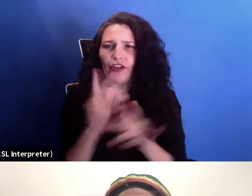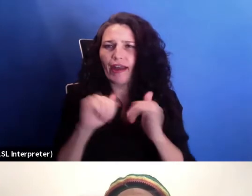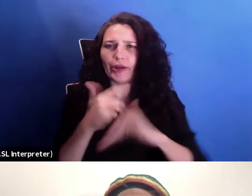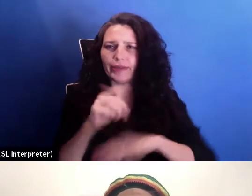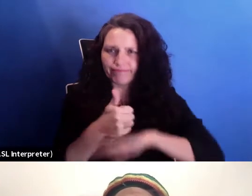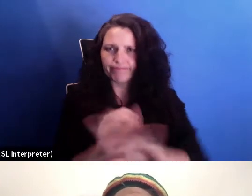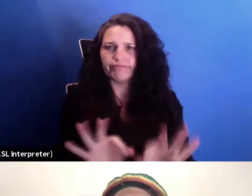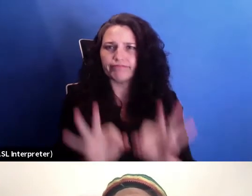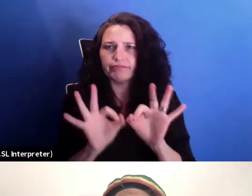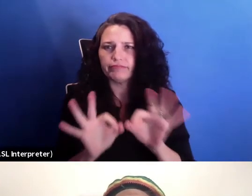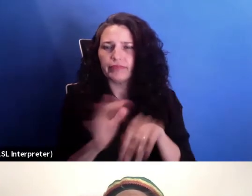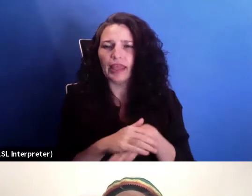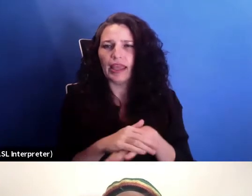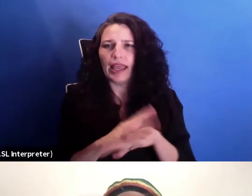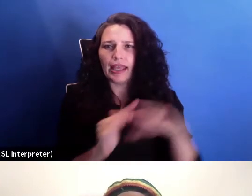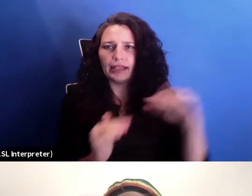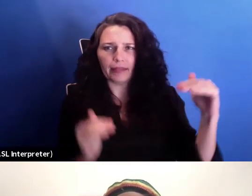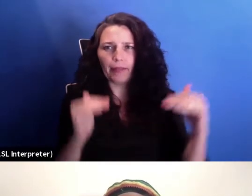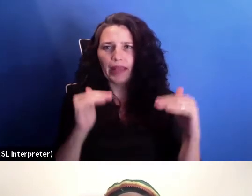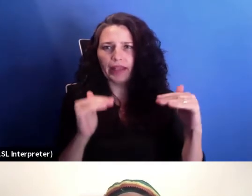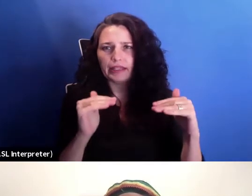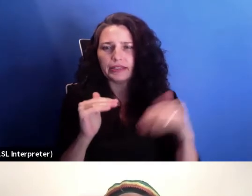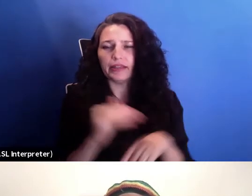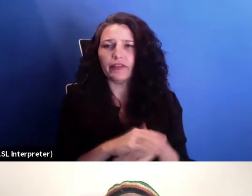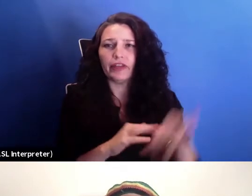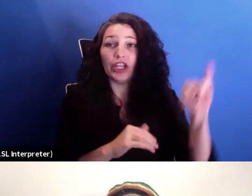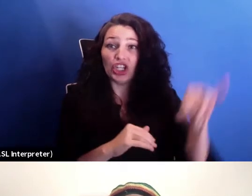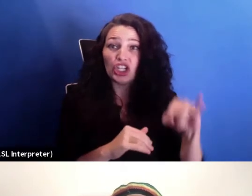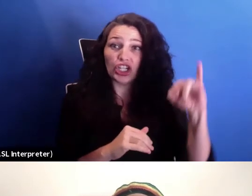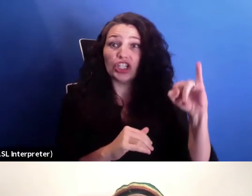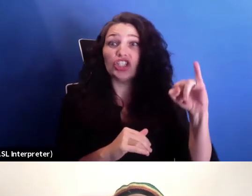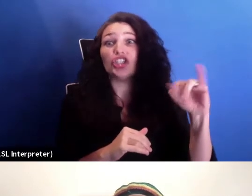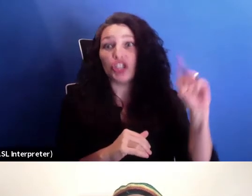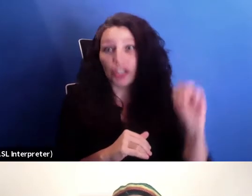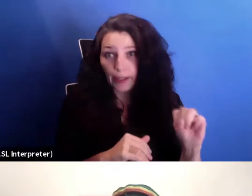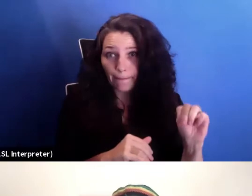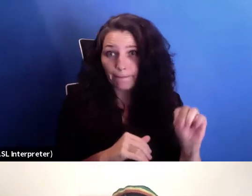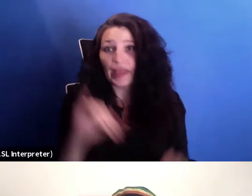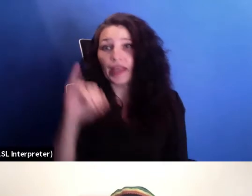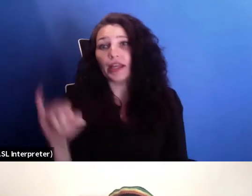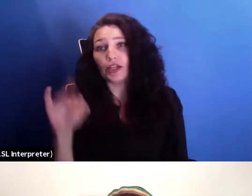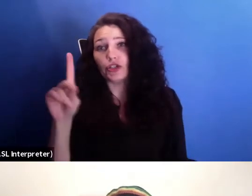I think for the first 15 minutes of the film, you're kind of meeting people in this equitable fashion